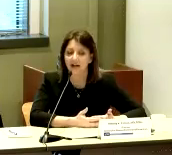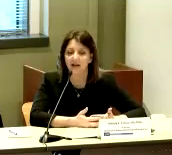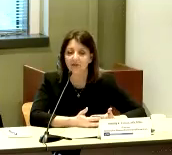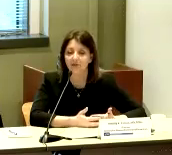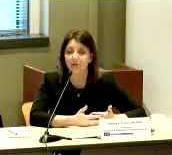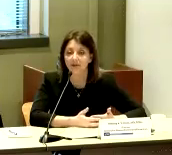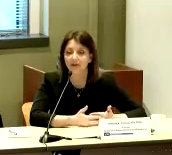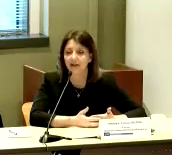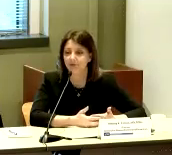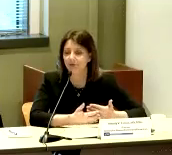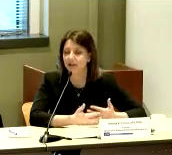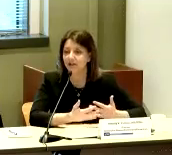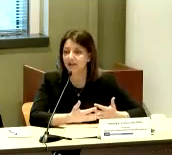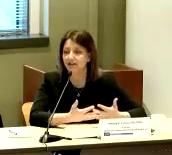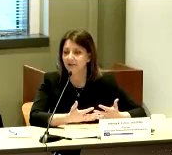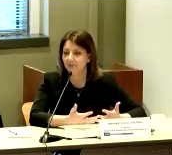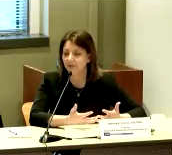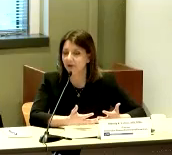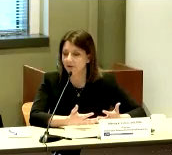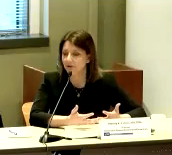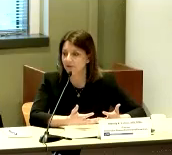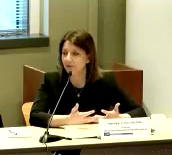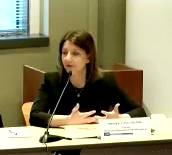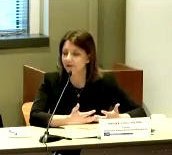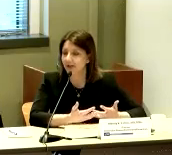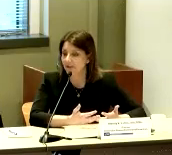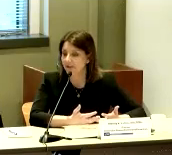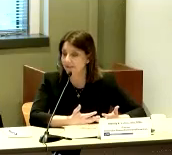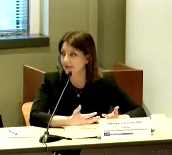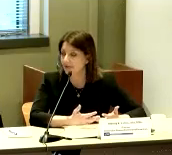So, it was a really good opportunity to continue to build partnership with the Japanese Ministry